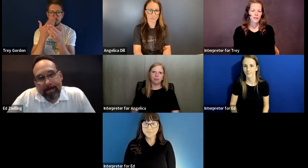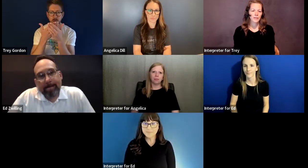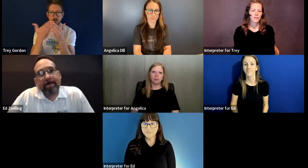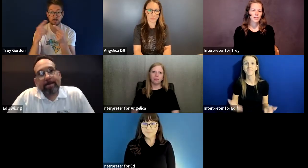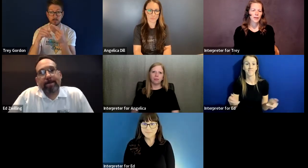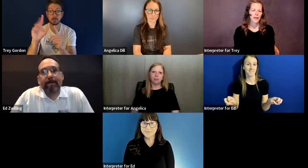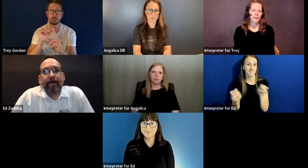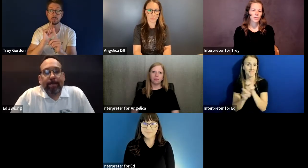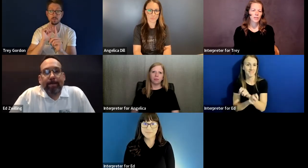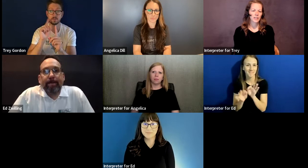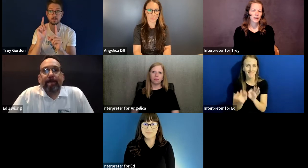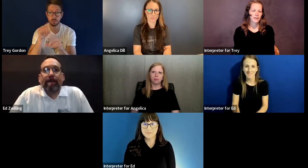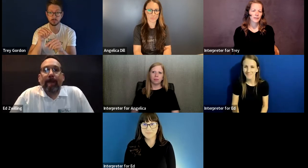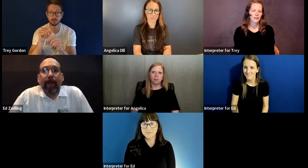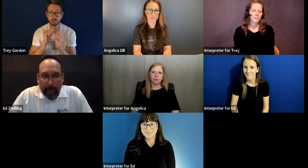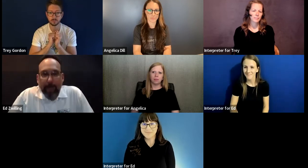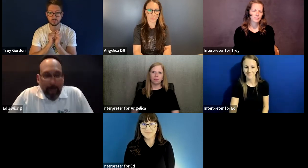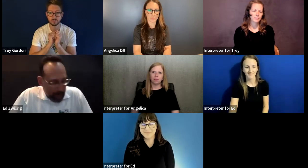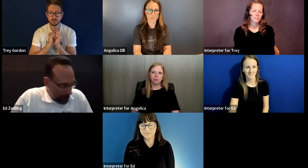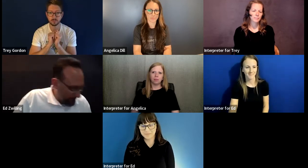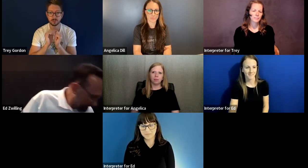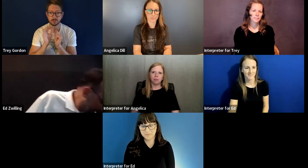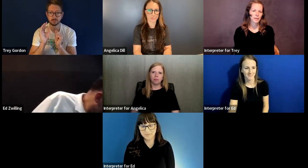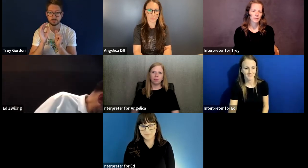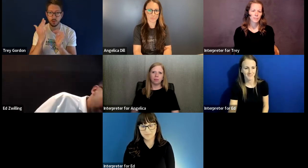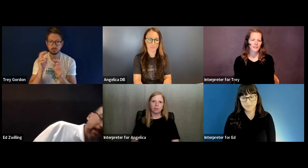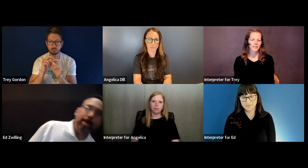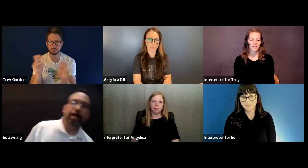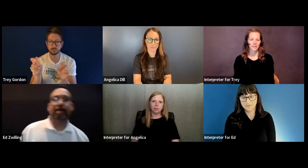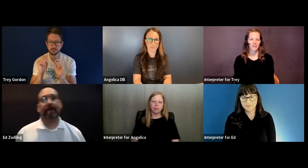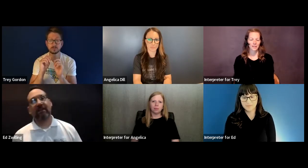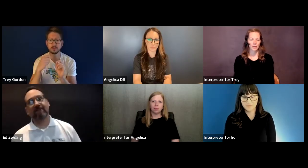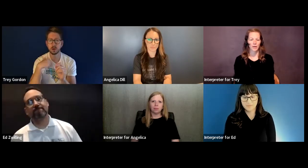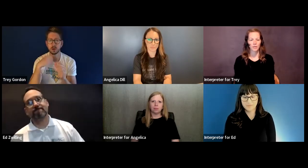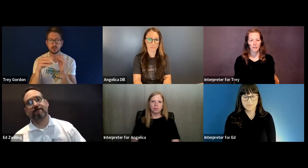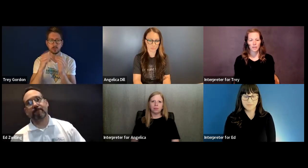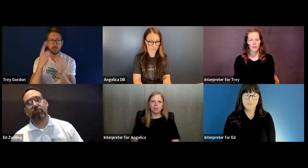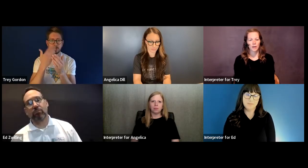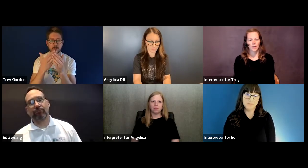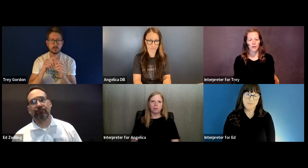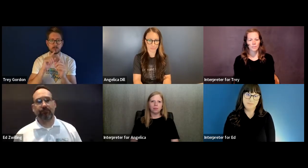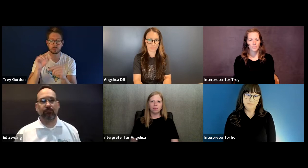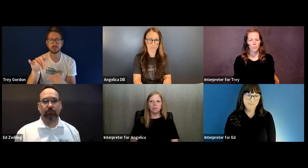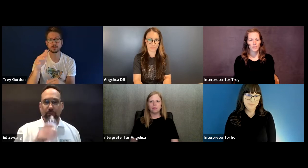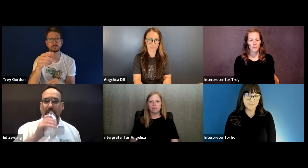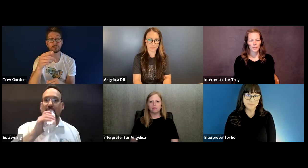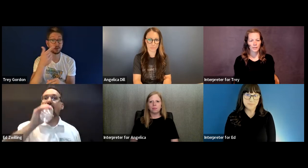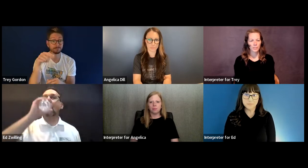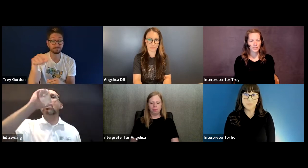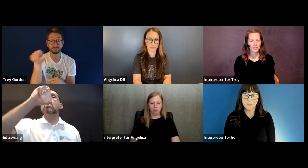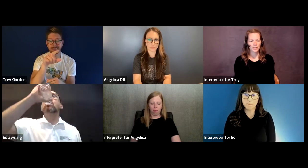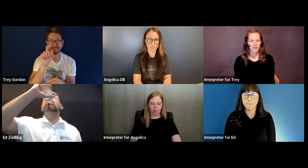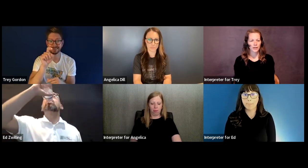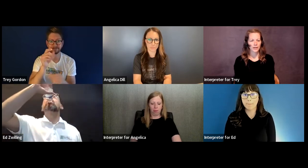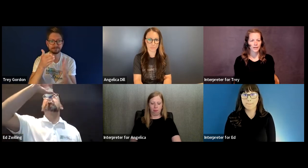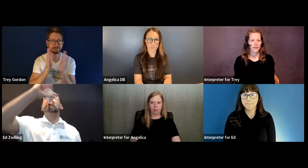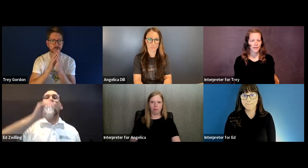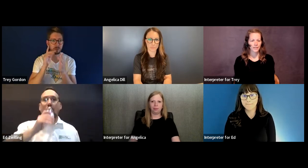and adding one thing to that um that response there we go um one thing with that response if